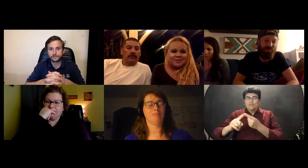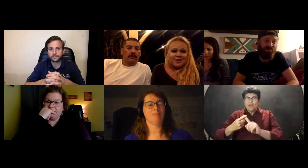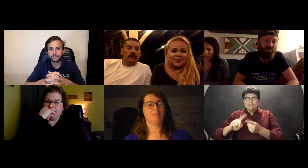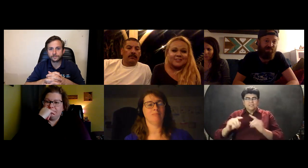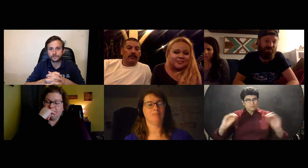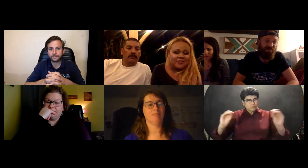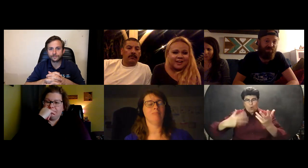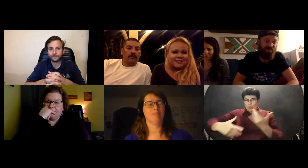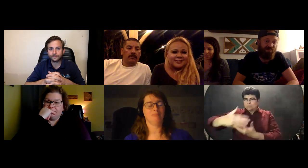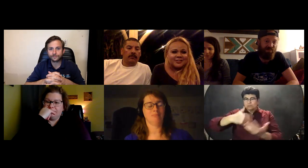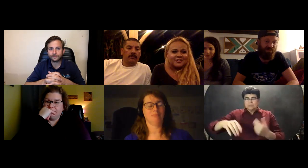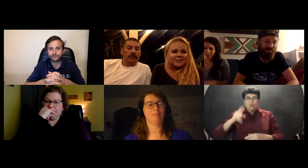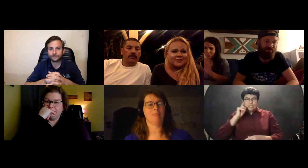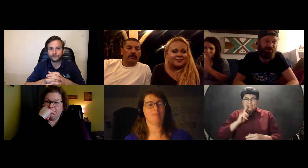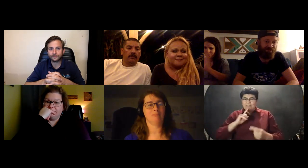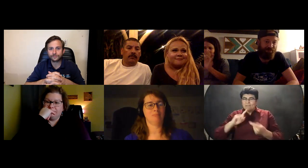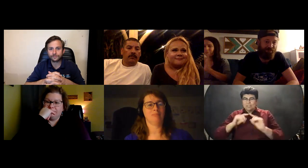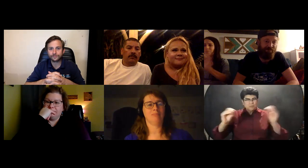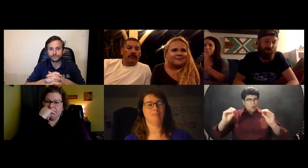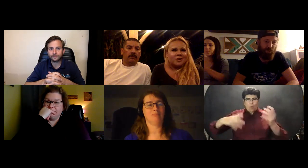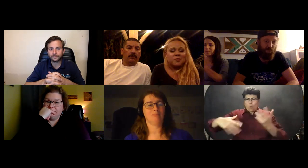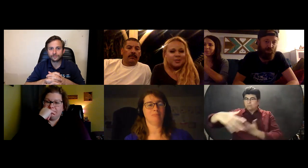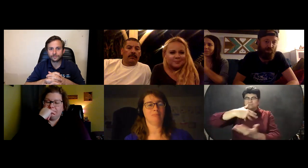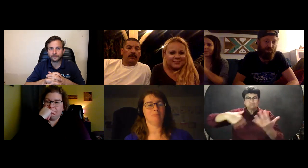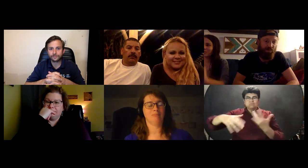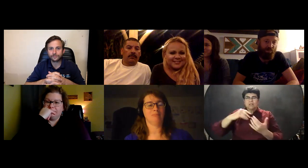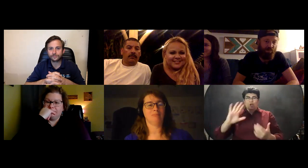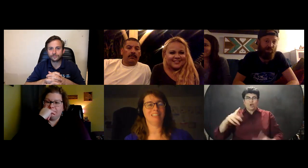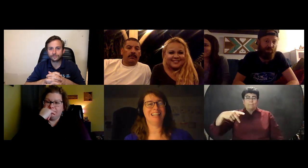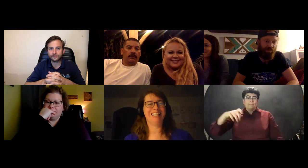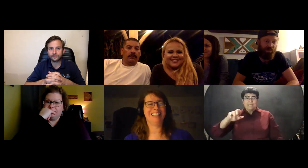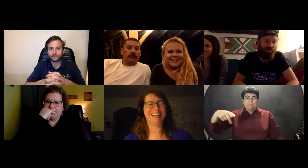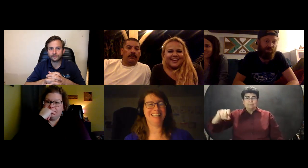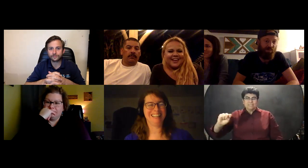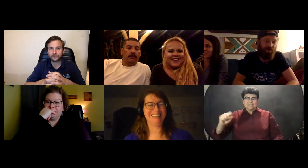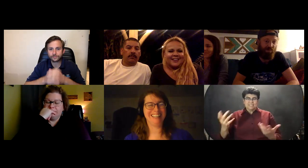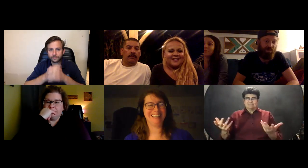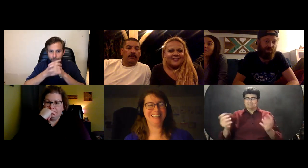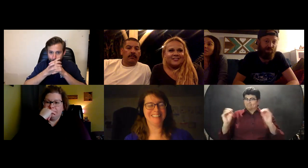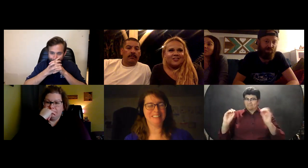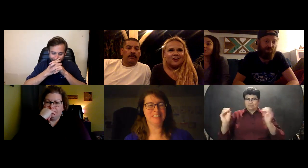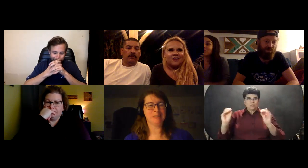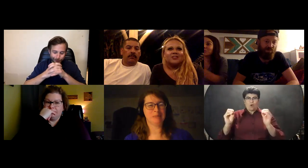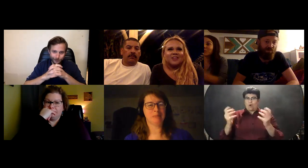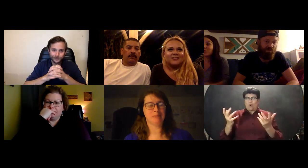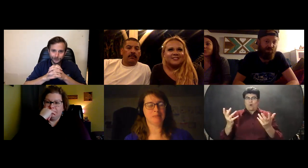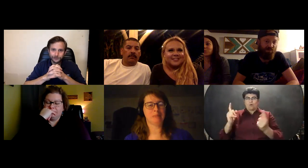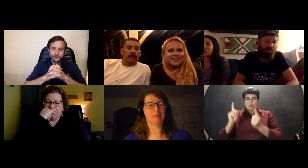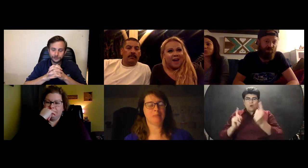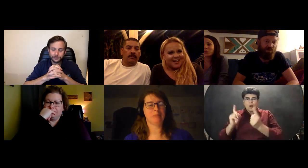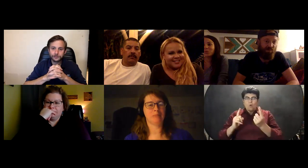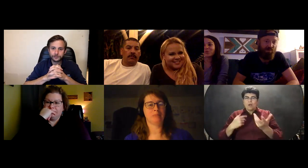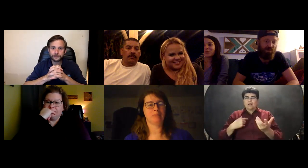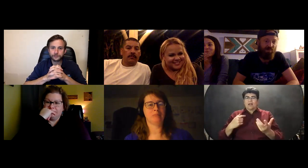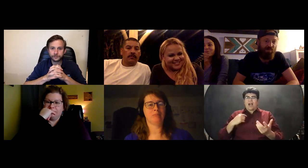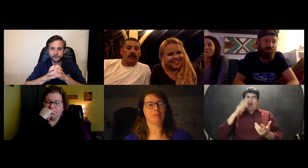her deaf friends her her peeps